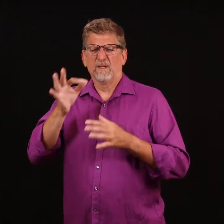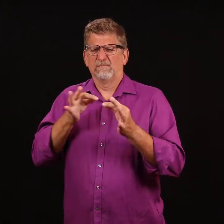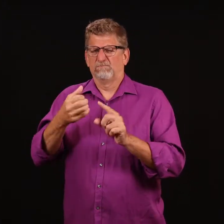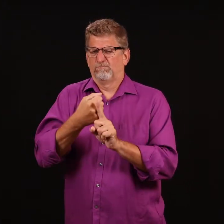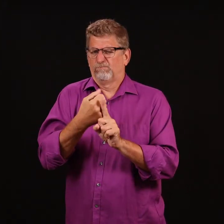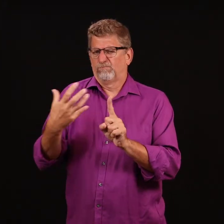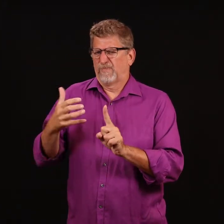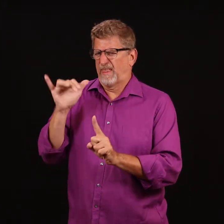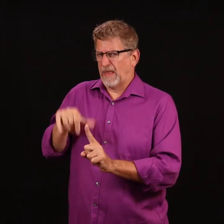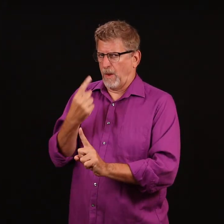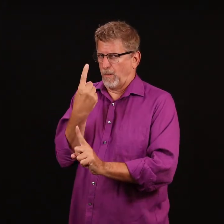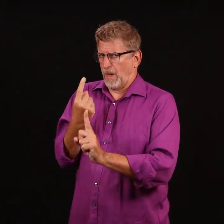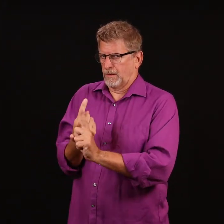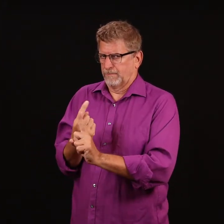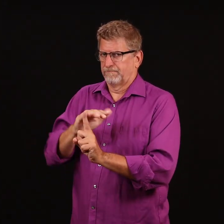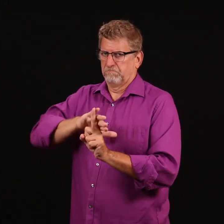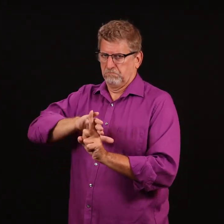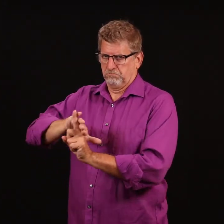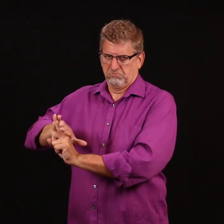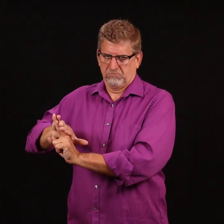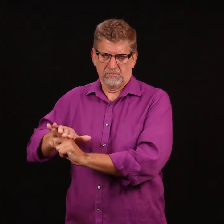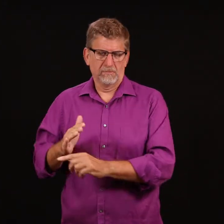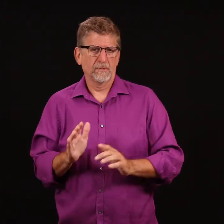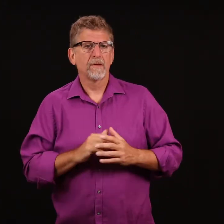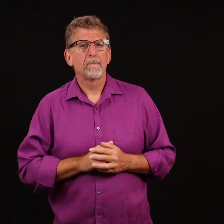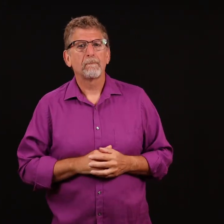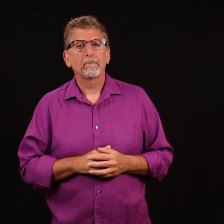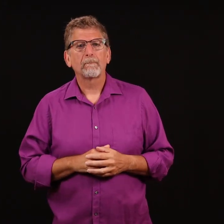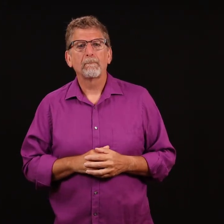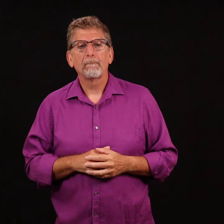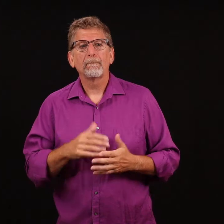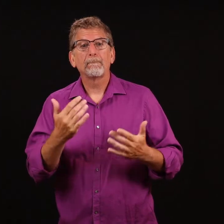but we'll expand more on that later in this vlog.